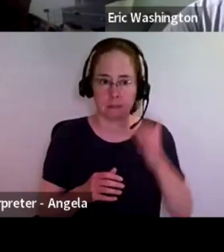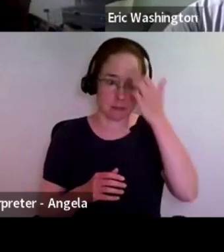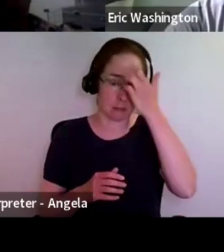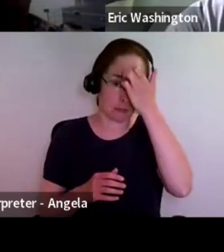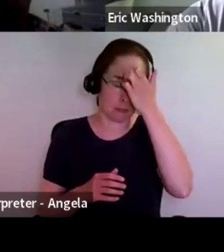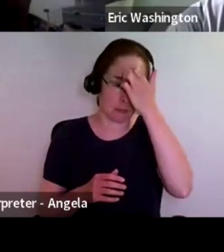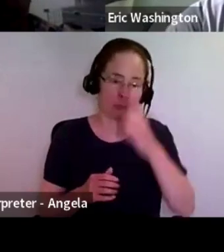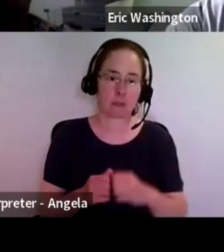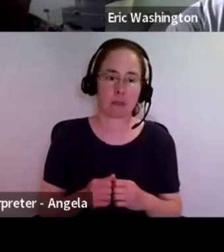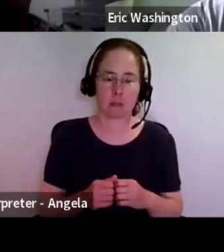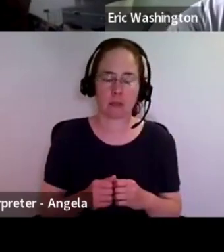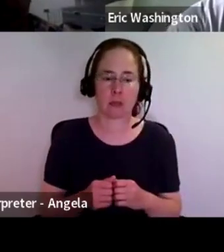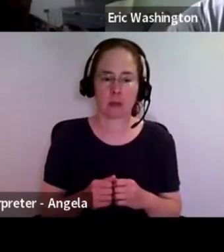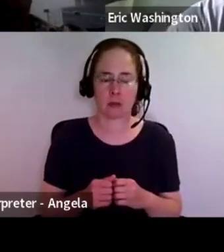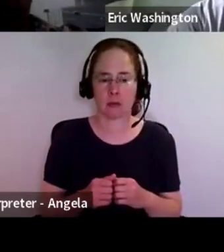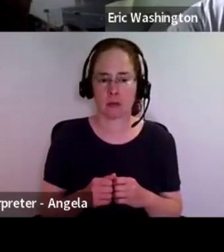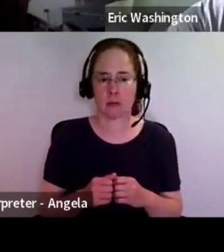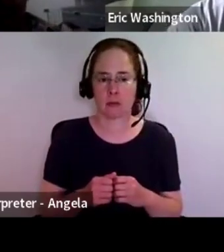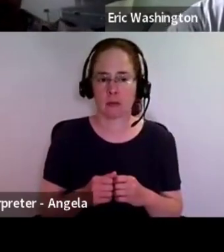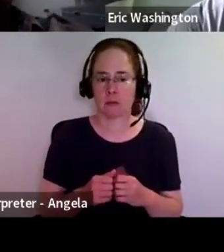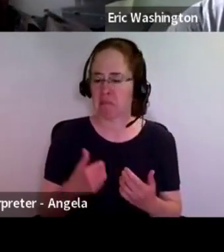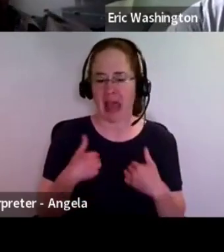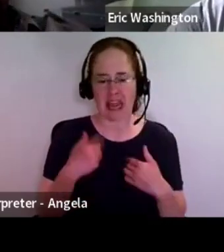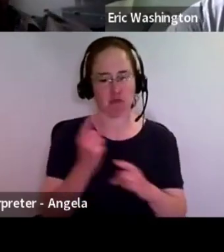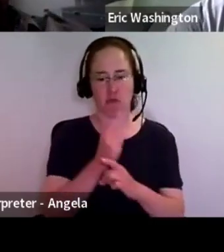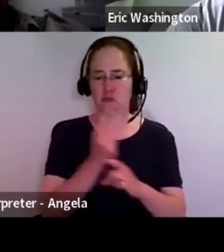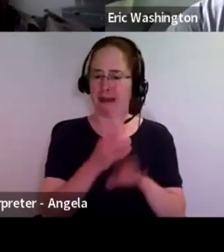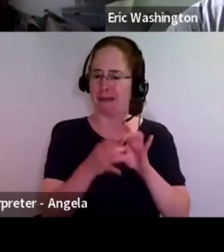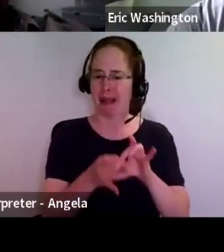combination, too, of also, like just having your connections. I